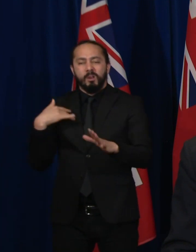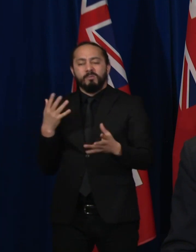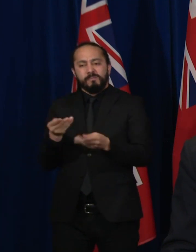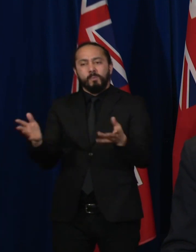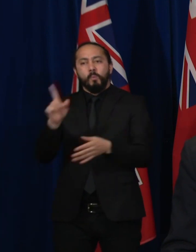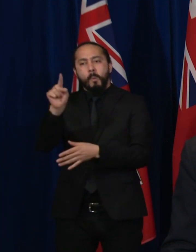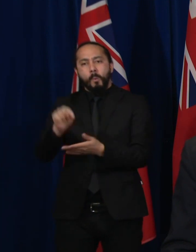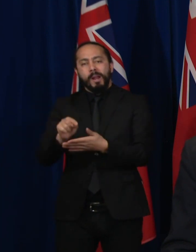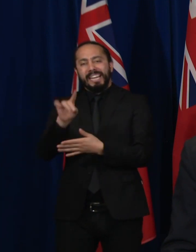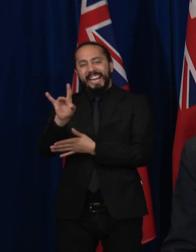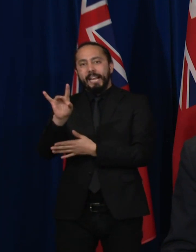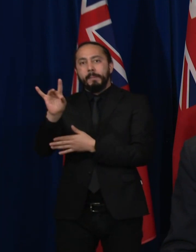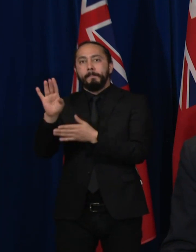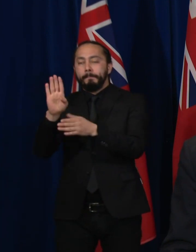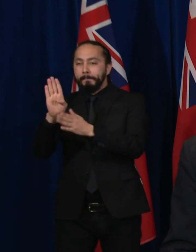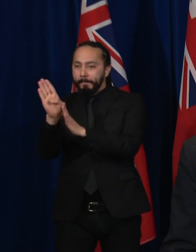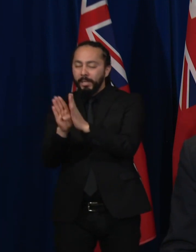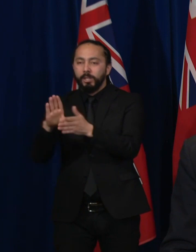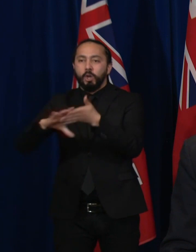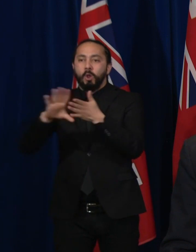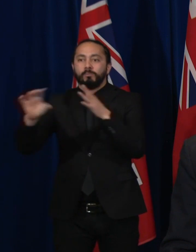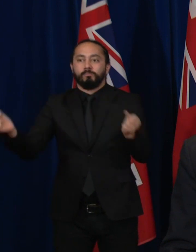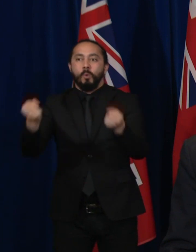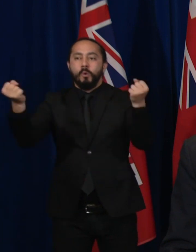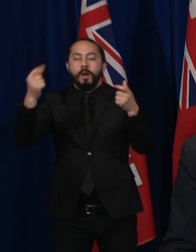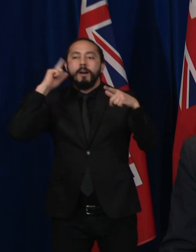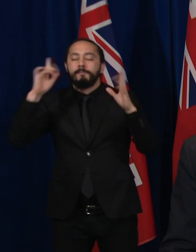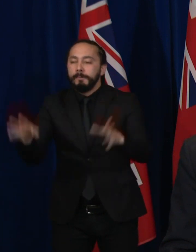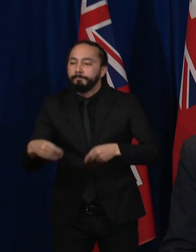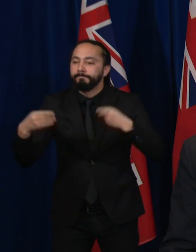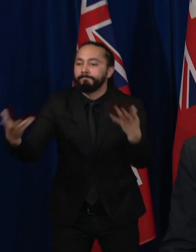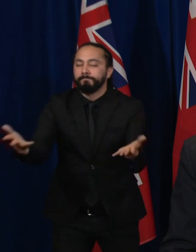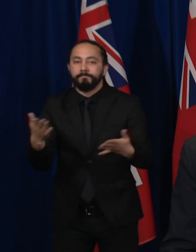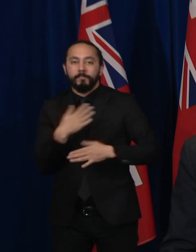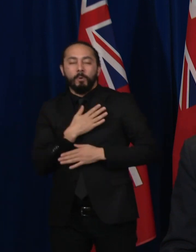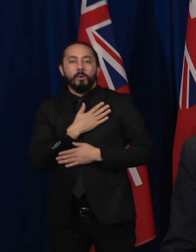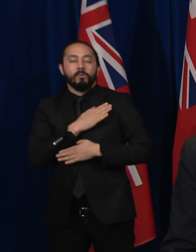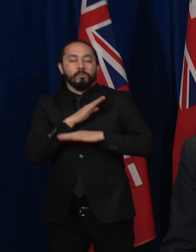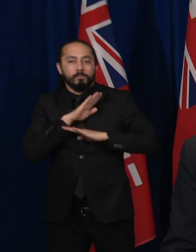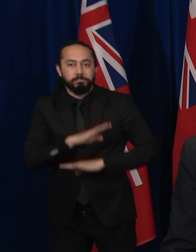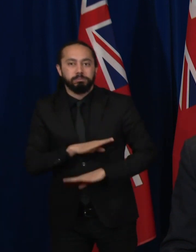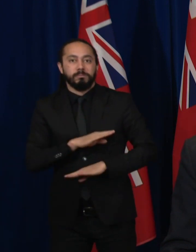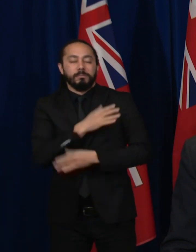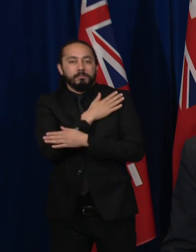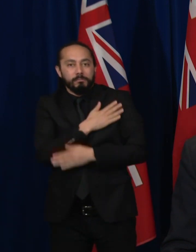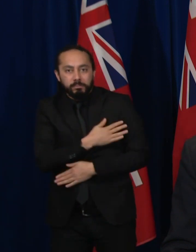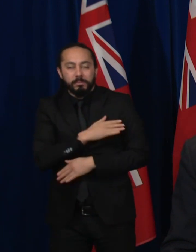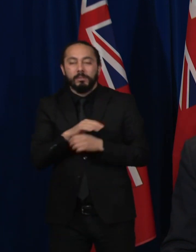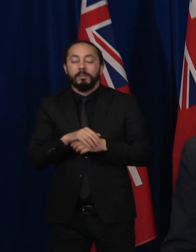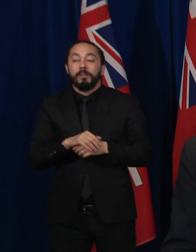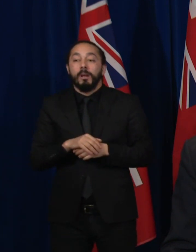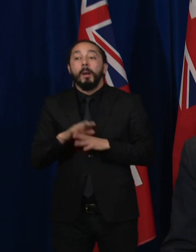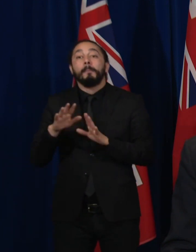urgent relief for people and businesses. that cause for which they here, To ensure this does not have a financial impact on school boards the province will adjust gave the last full measure of devotion --